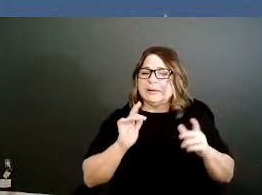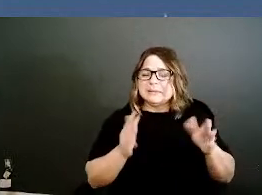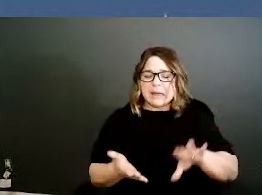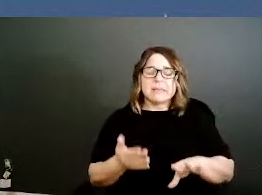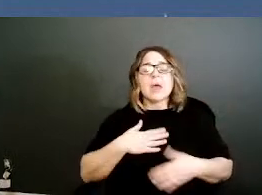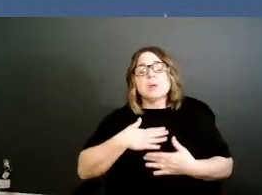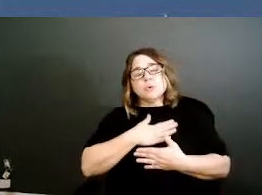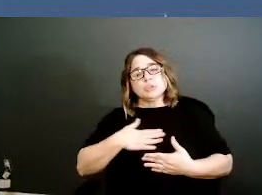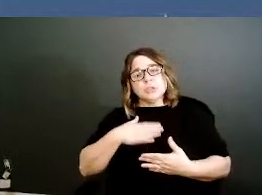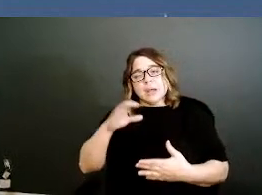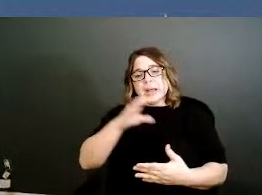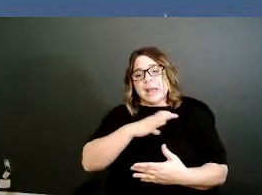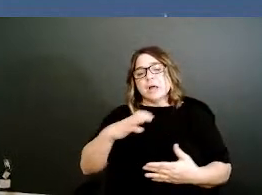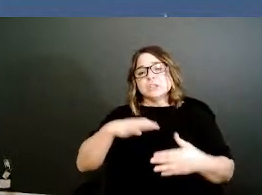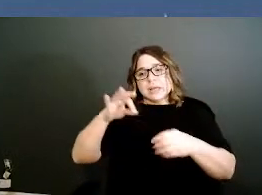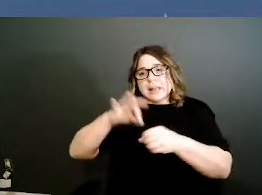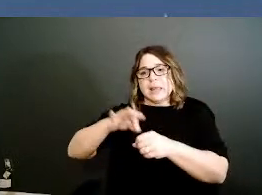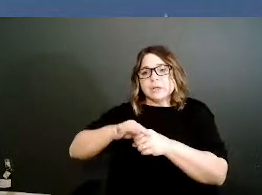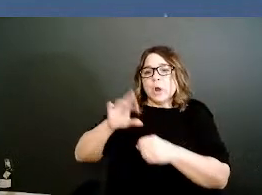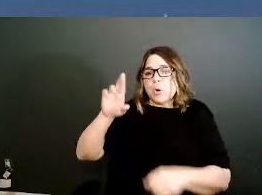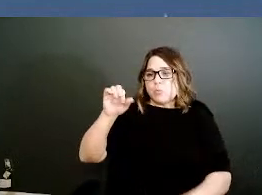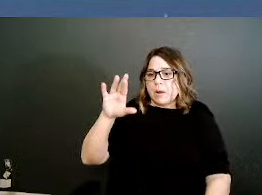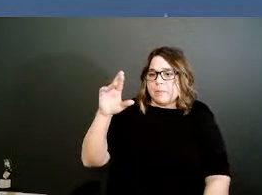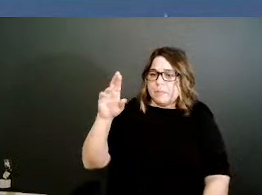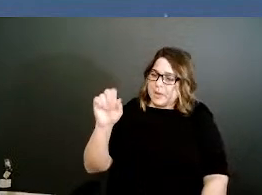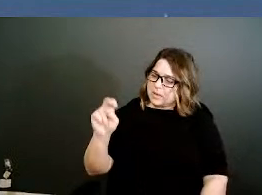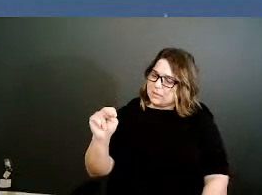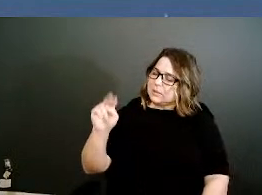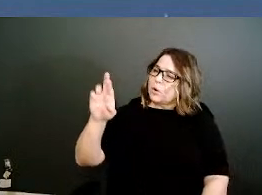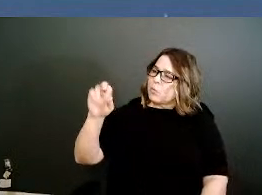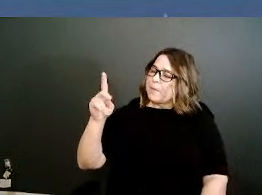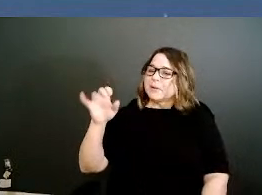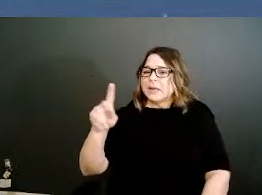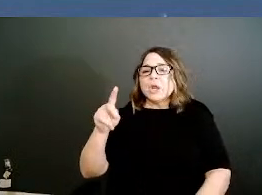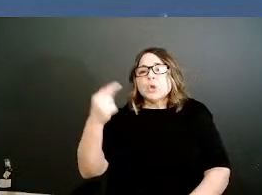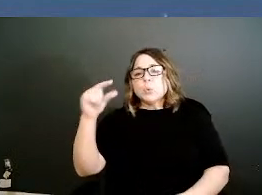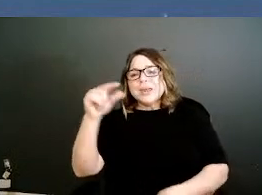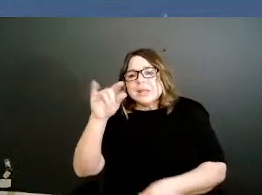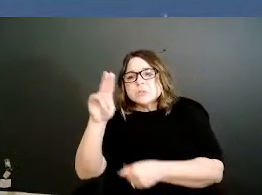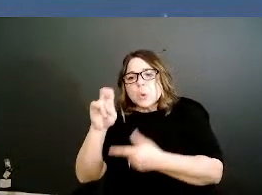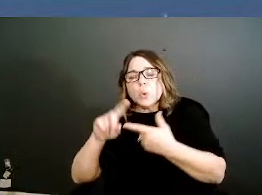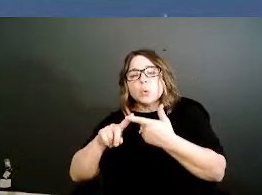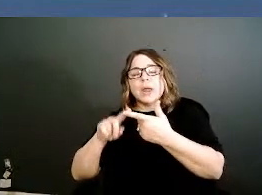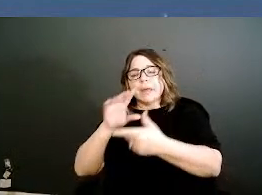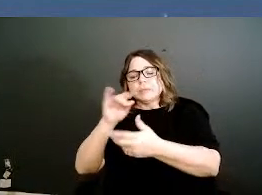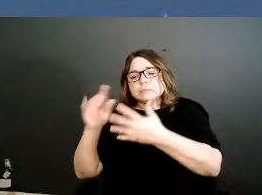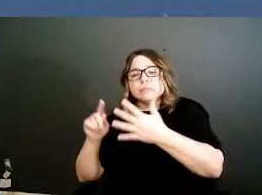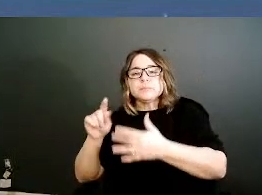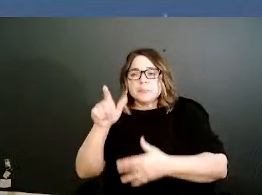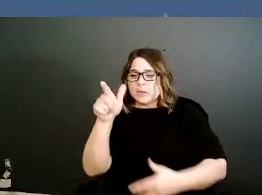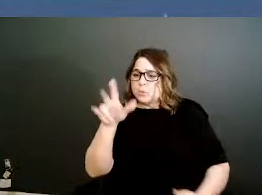IT WOULD BE TRANSFORMATIONAL. WE'RE AT A POINT WHERE WE HAVE AN OPPORTUNITY TO REIMAGINE WHAT OUR APPROACH TO PUBLIC SAFETY LOOKS LIKE.